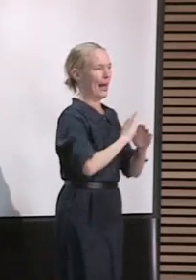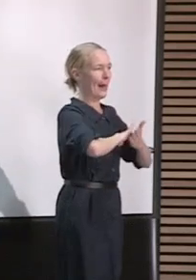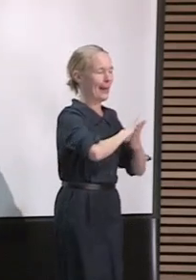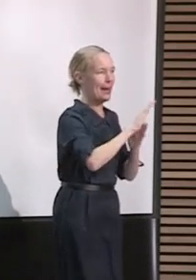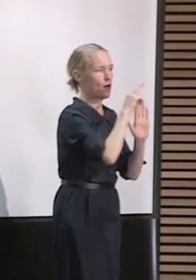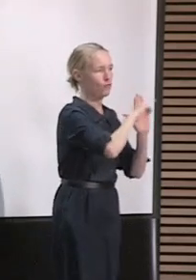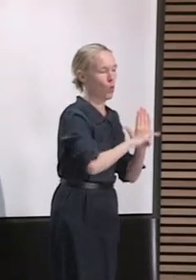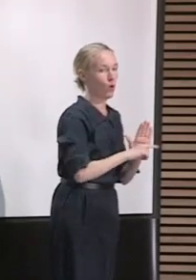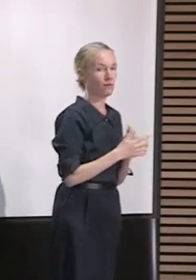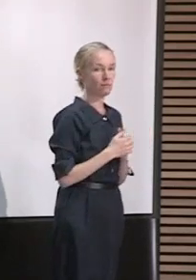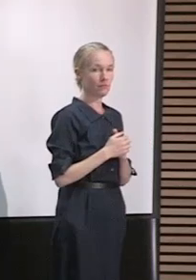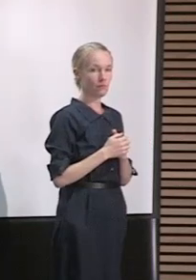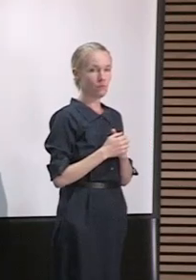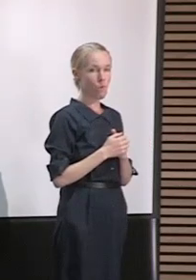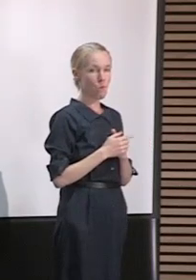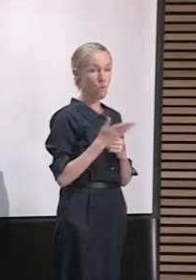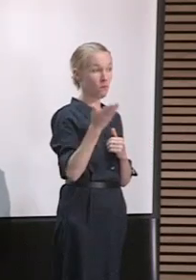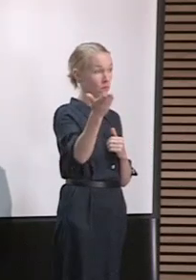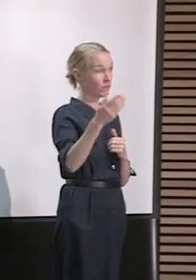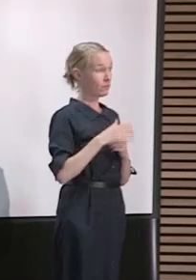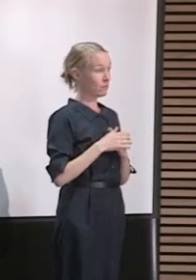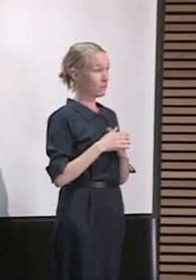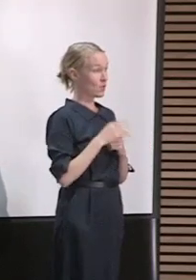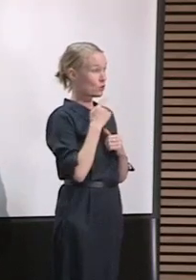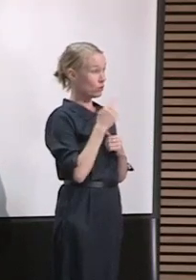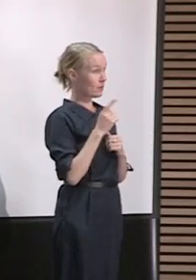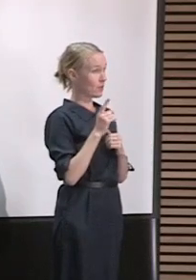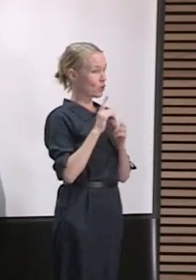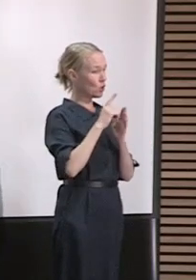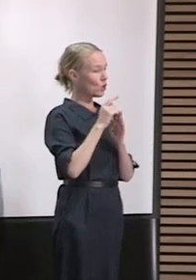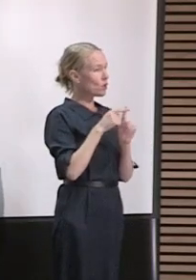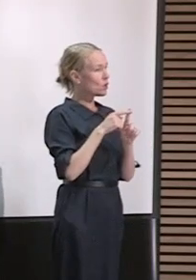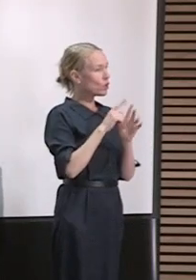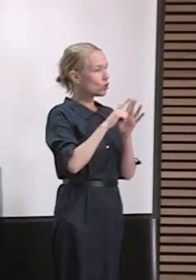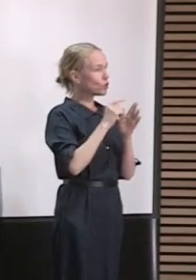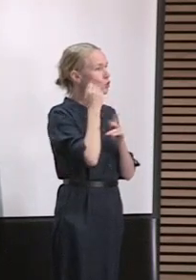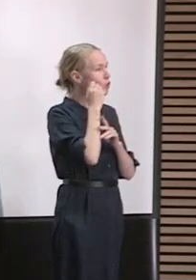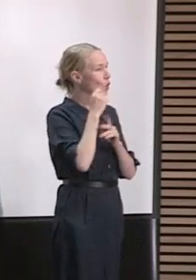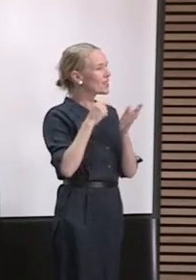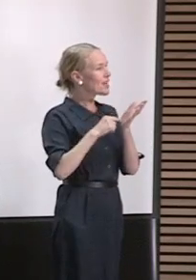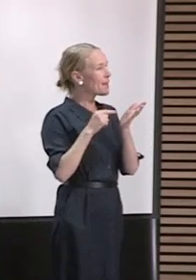working through to make sure